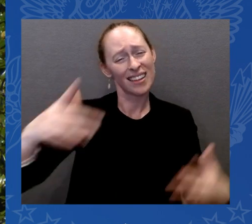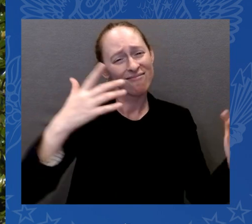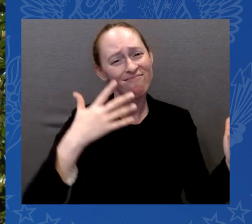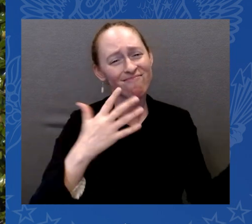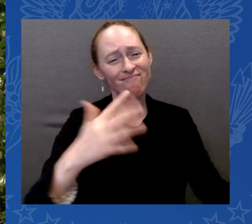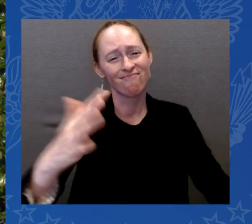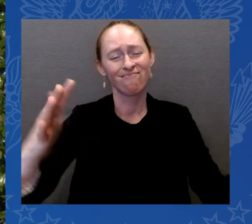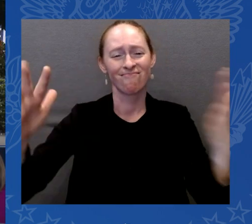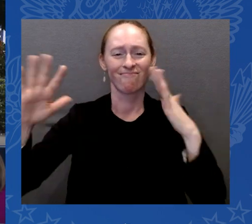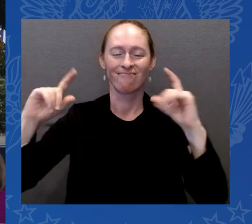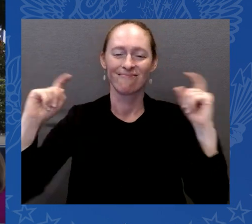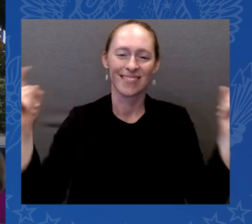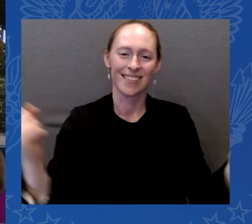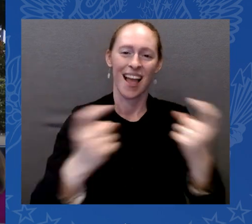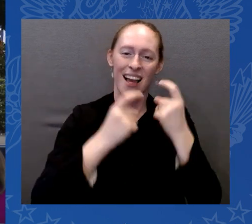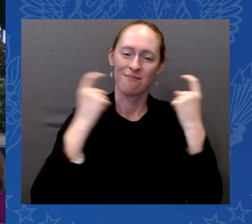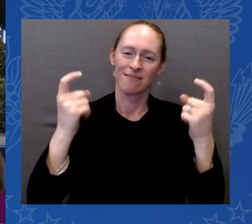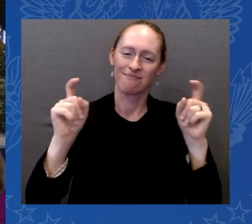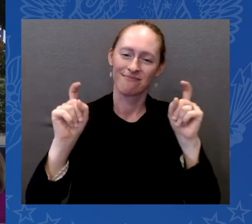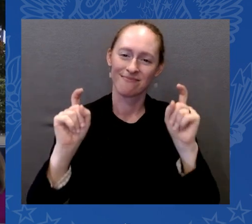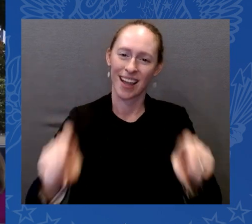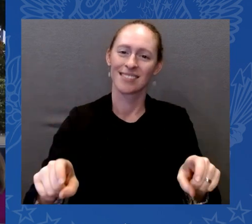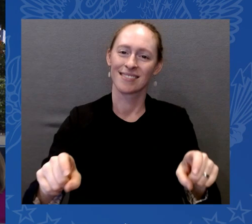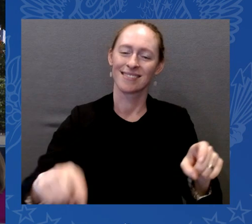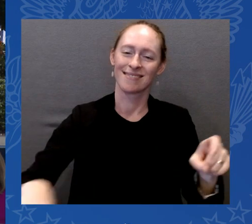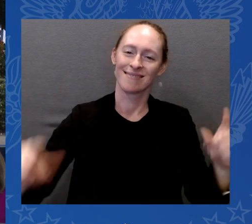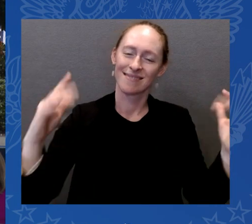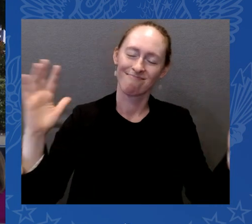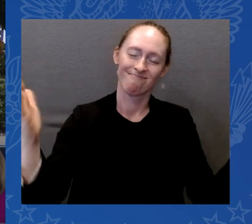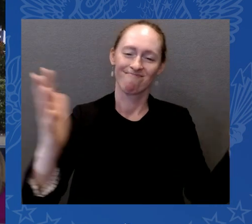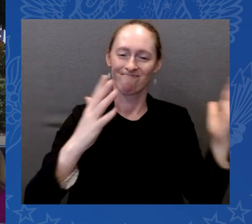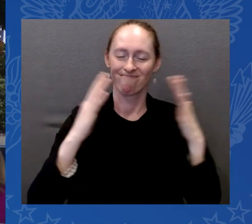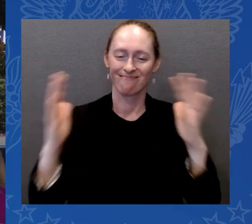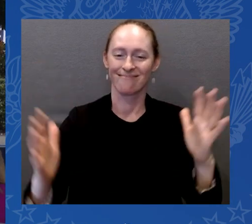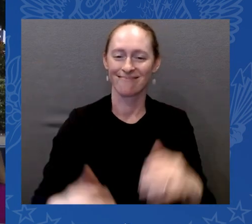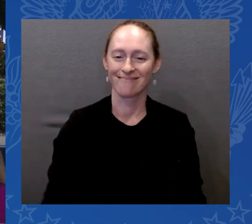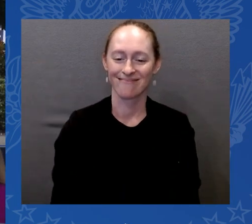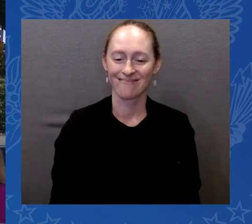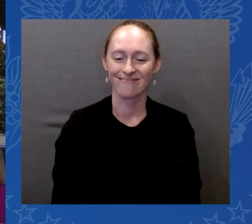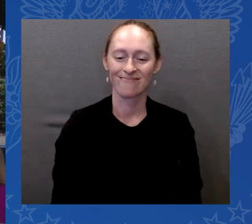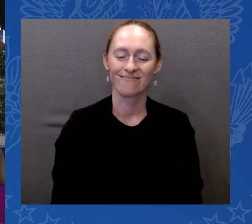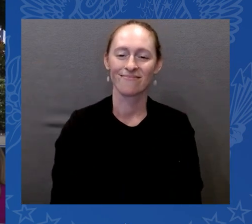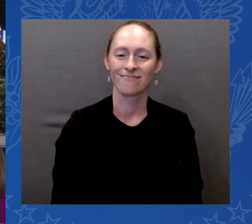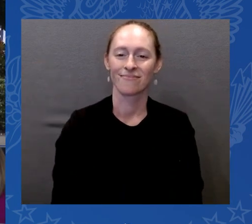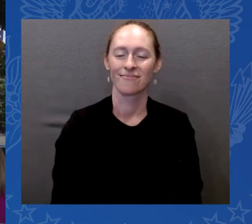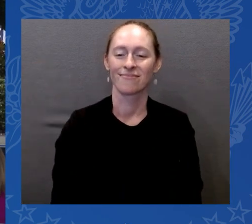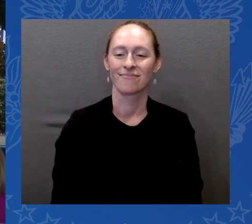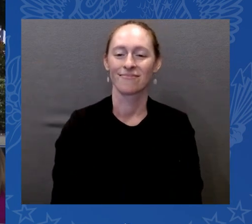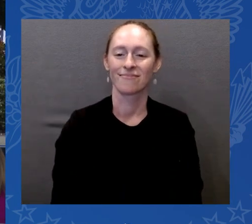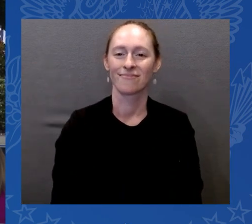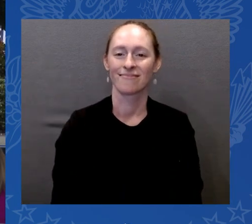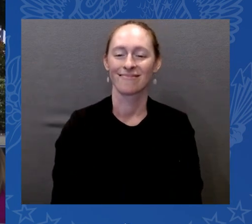Every one of them. And let's hear it for the workers and the labor unions,